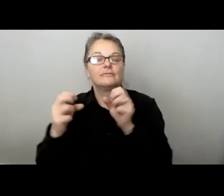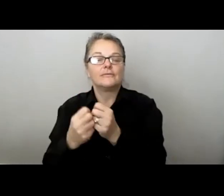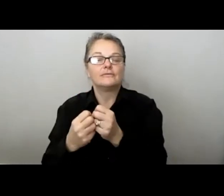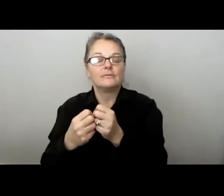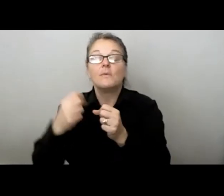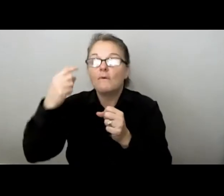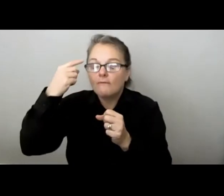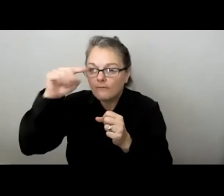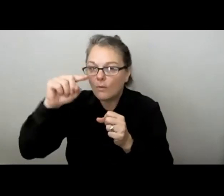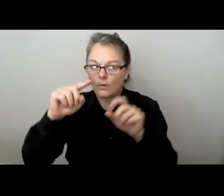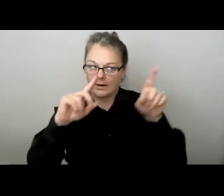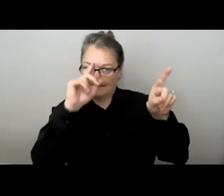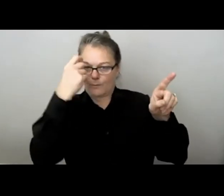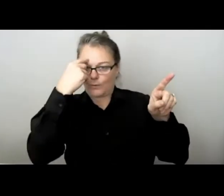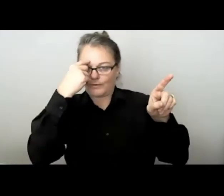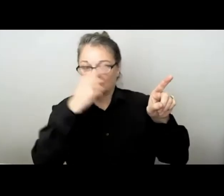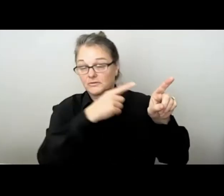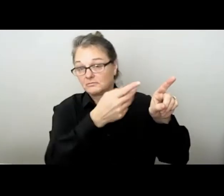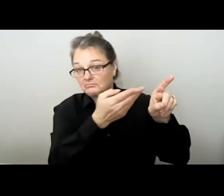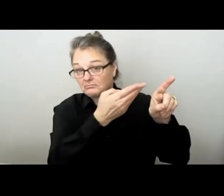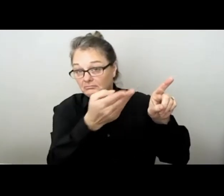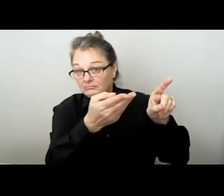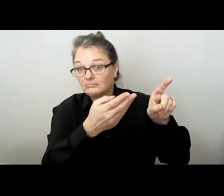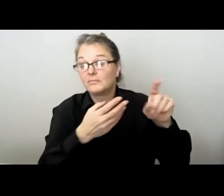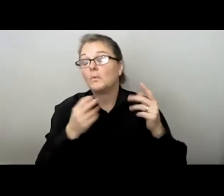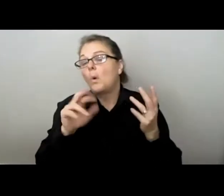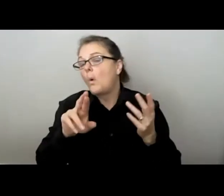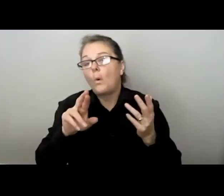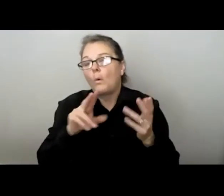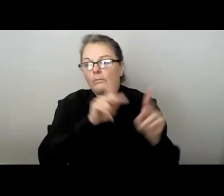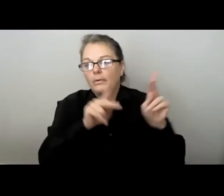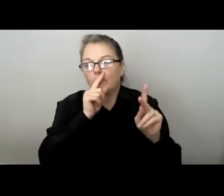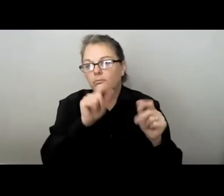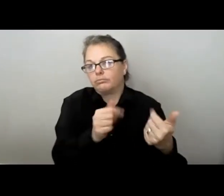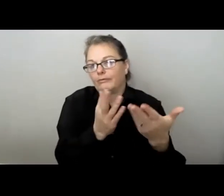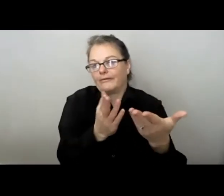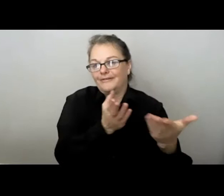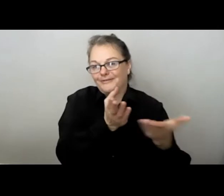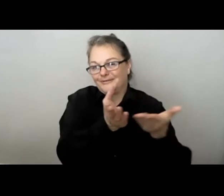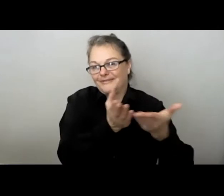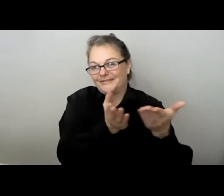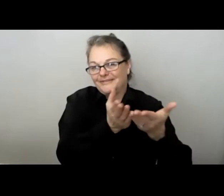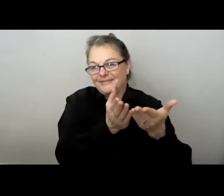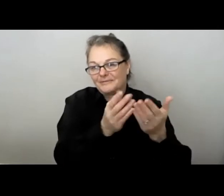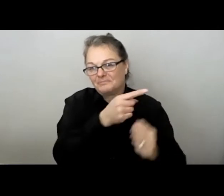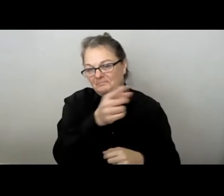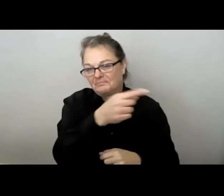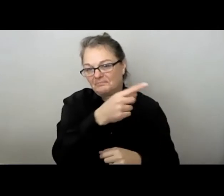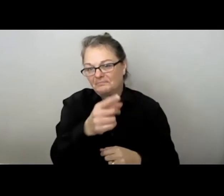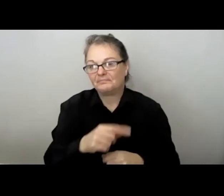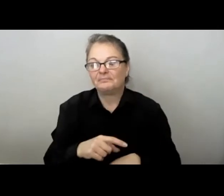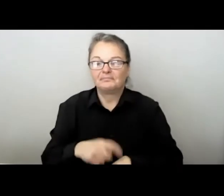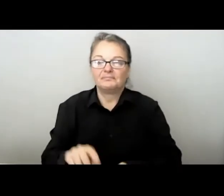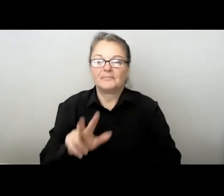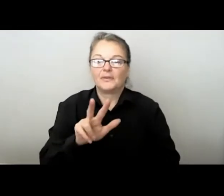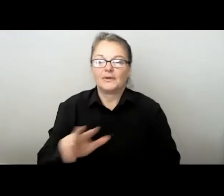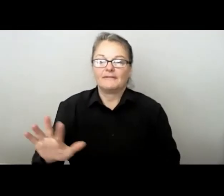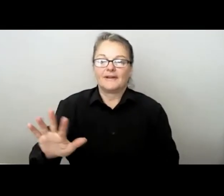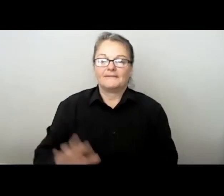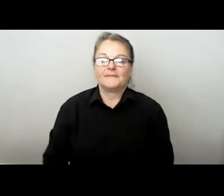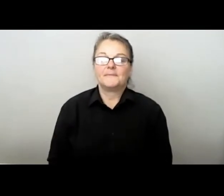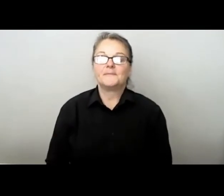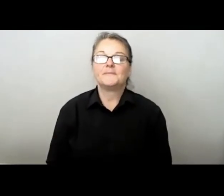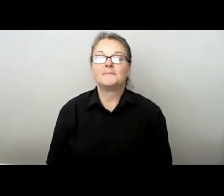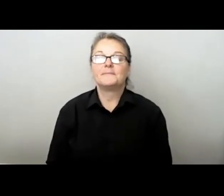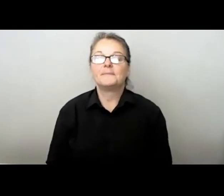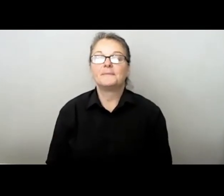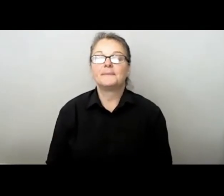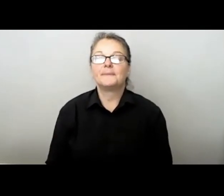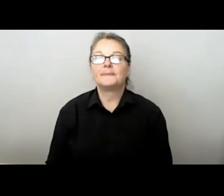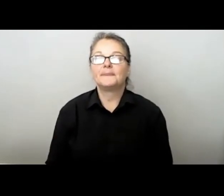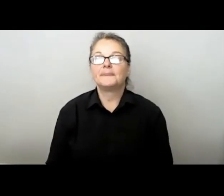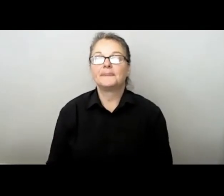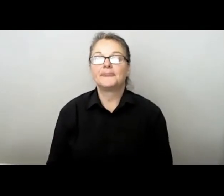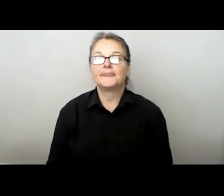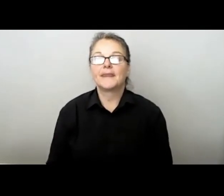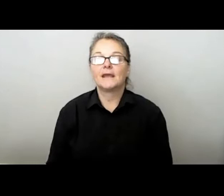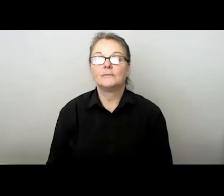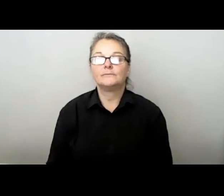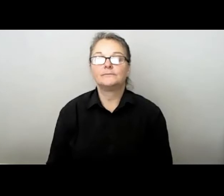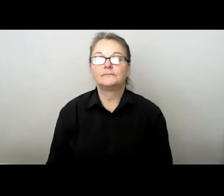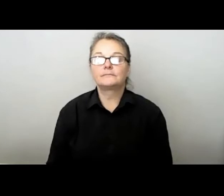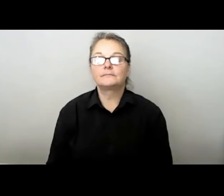SERVICE PROVIDERS, FROM 3:00-5:00PM. ARCH IS PROVIDING THESE WORKSHOPS